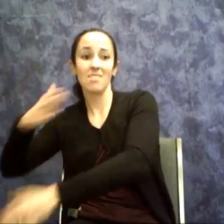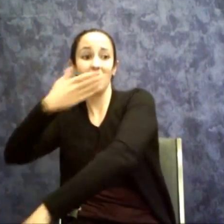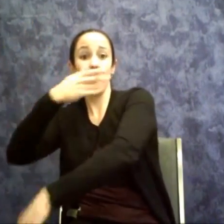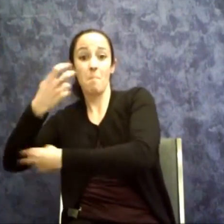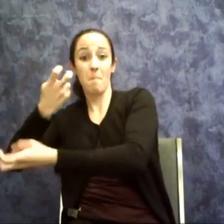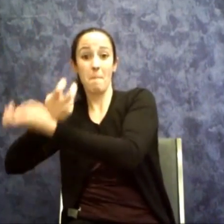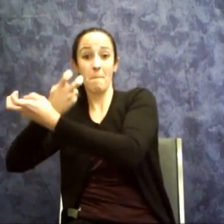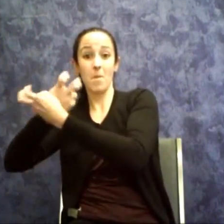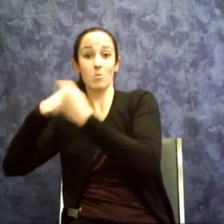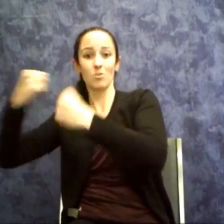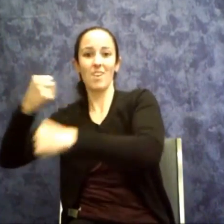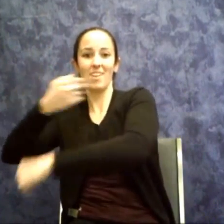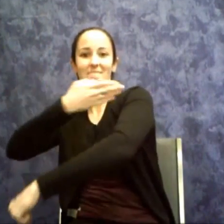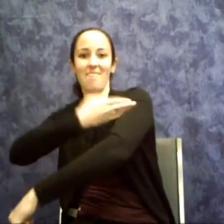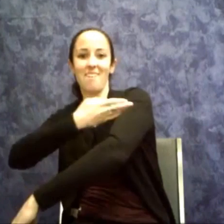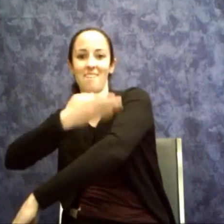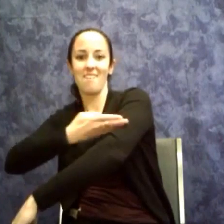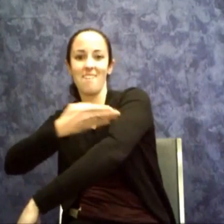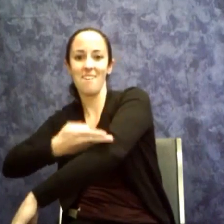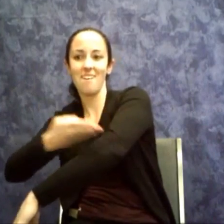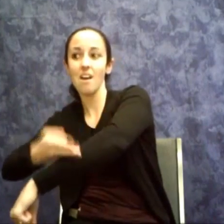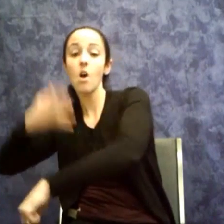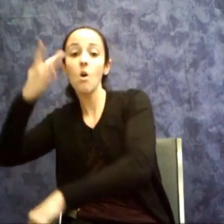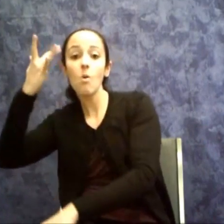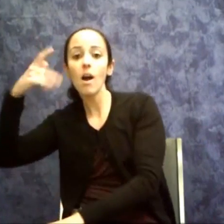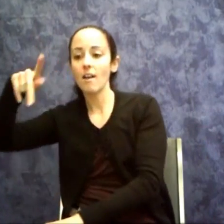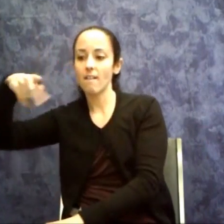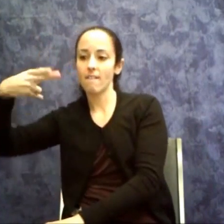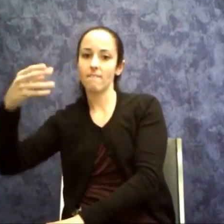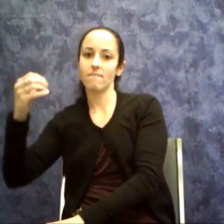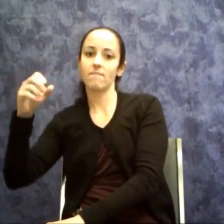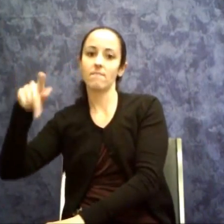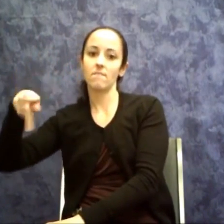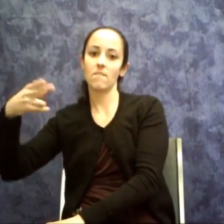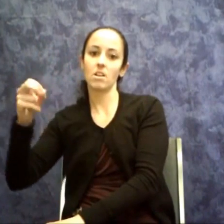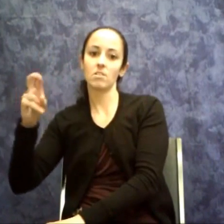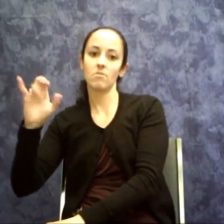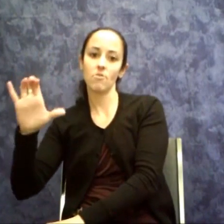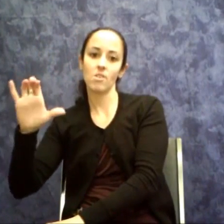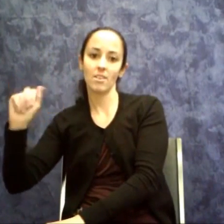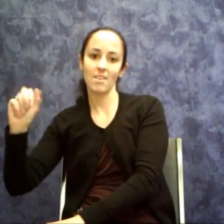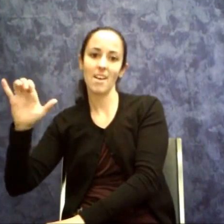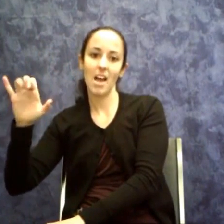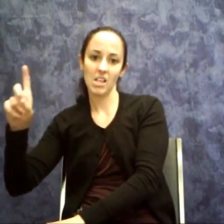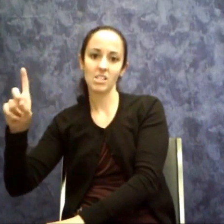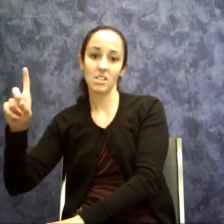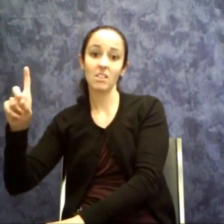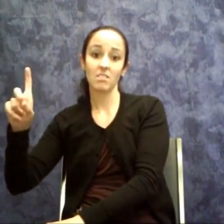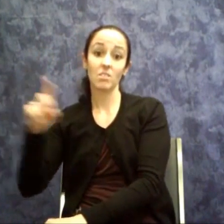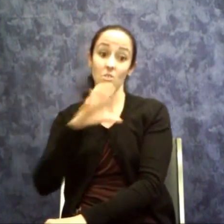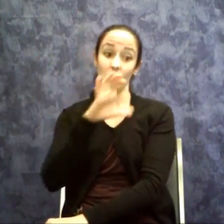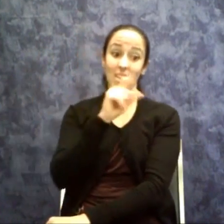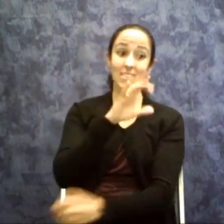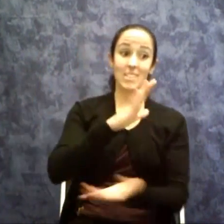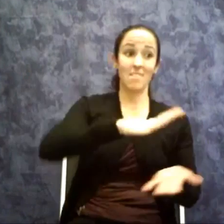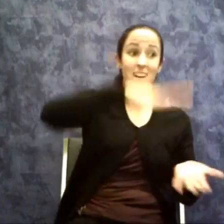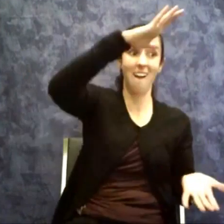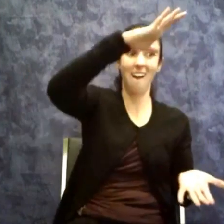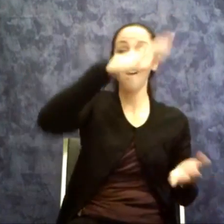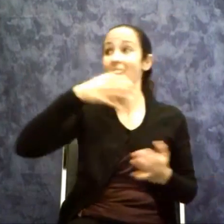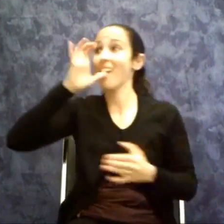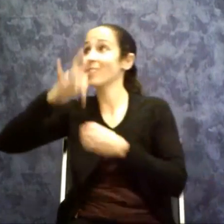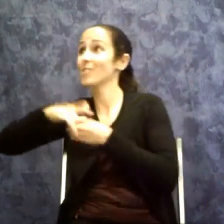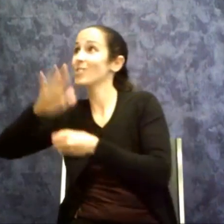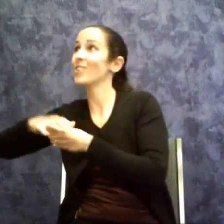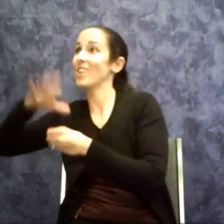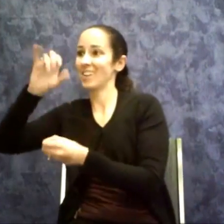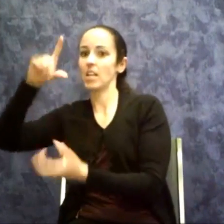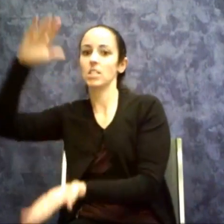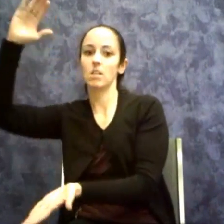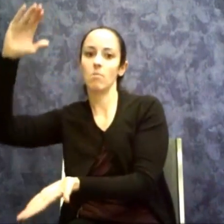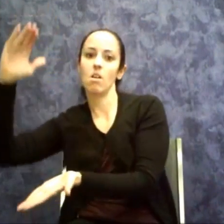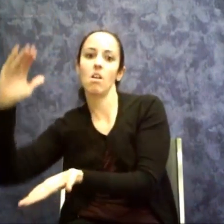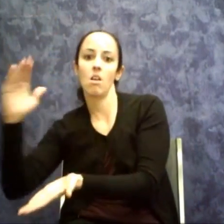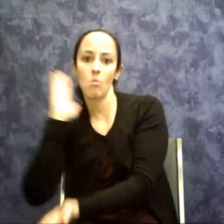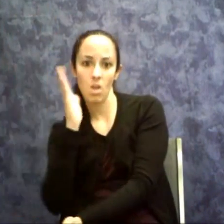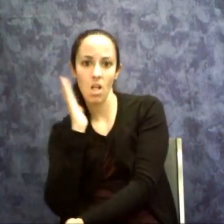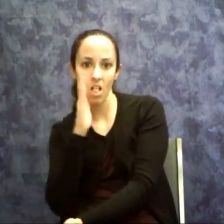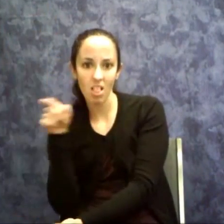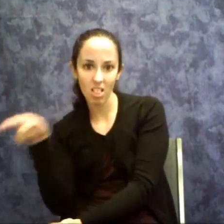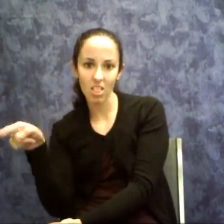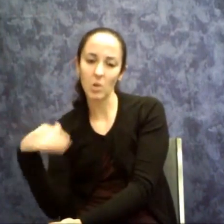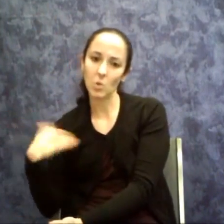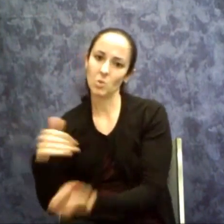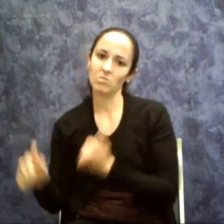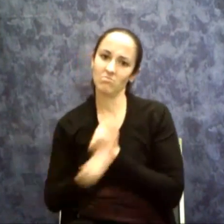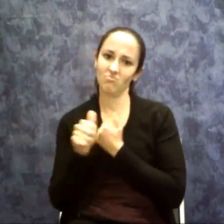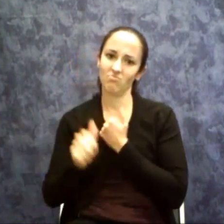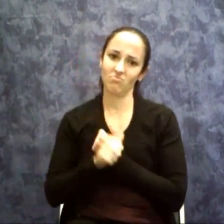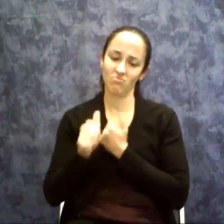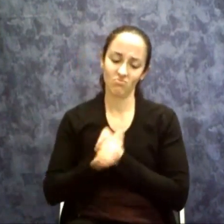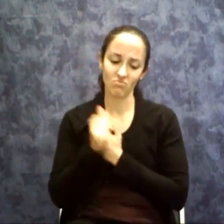Your bone strength will decrease because of phosphoric acid. Drinking soda shrinks high calcium levels. This is dangerous.